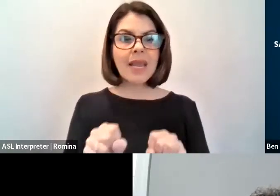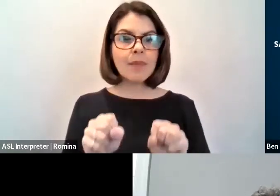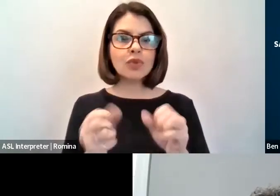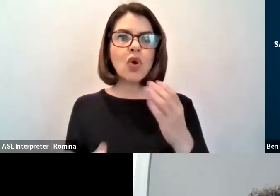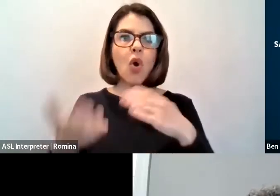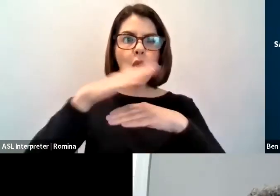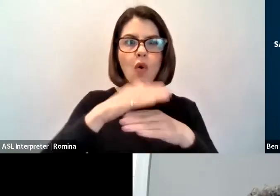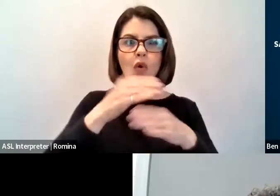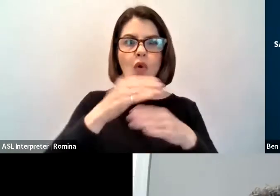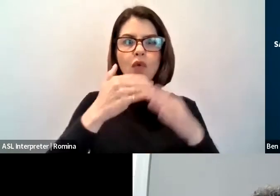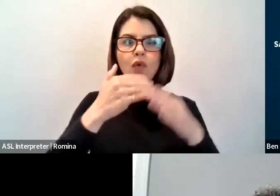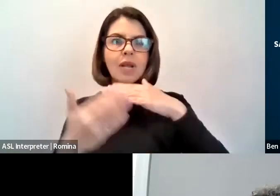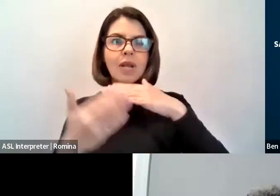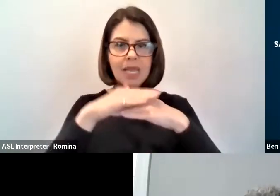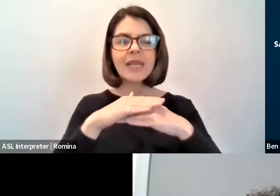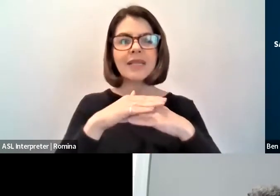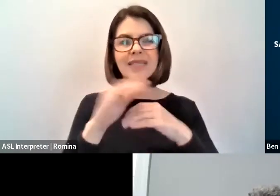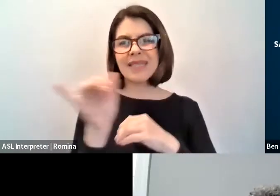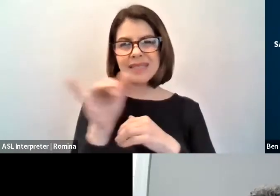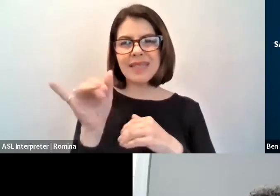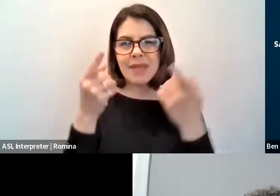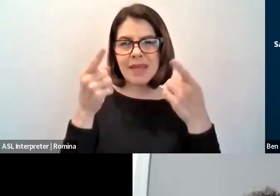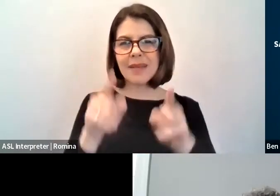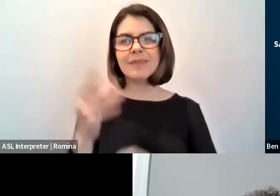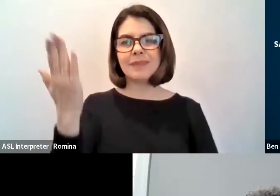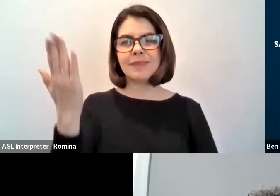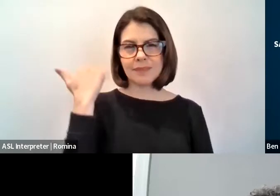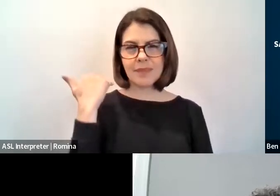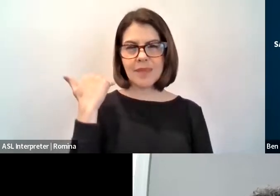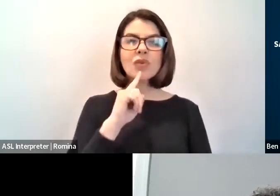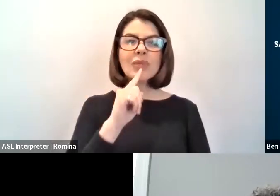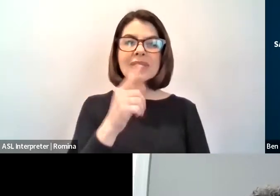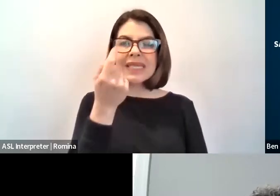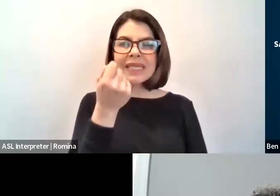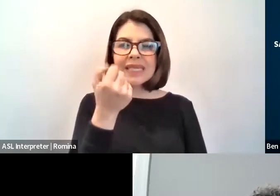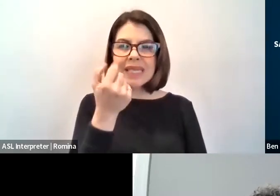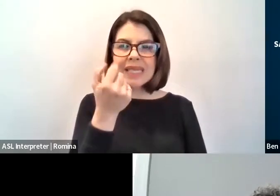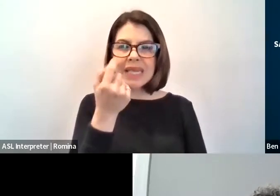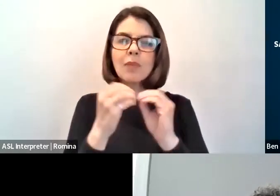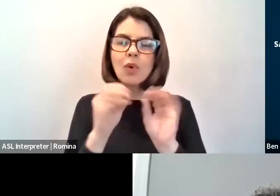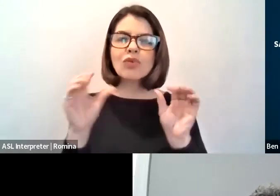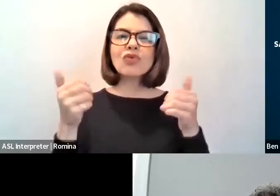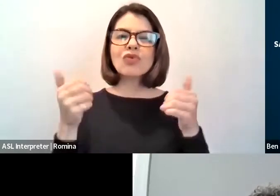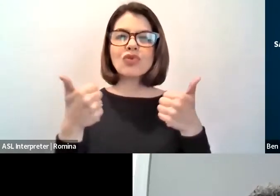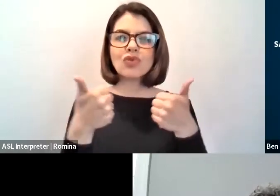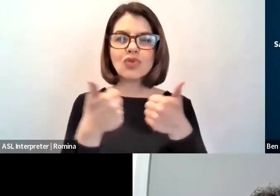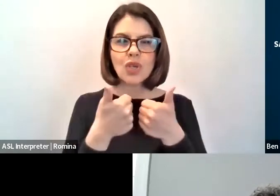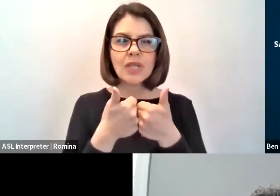on each other anymore in the same way that they were. So it is a little bit more difficult to distinguish